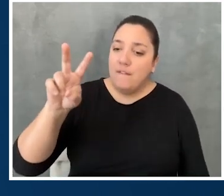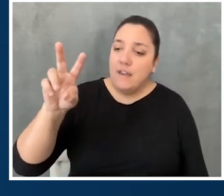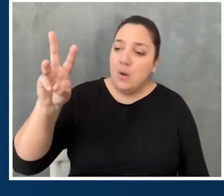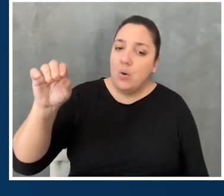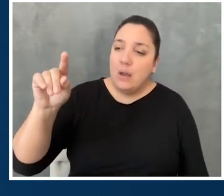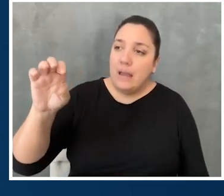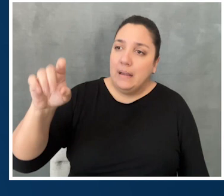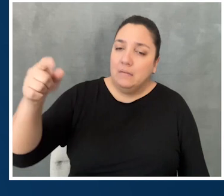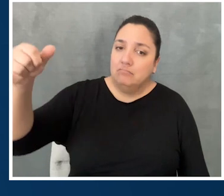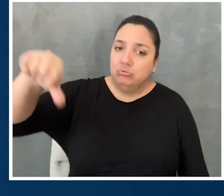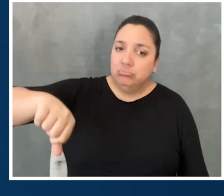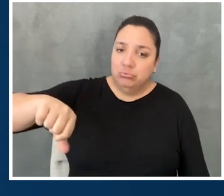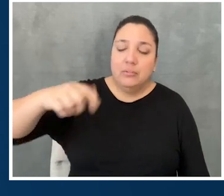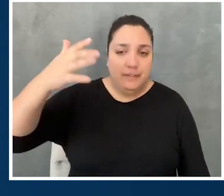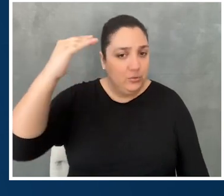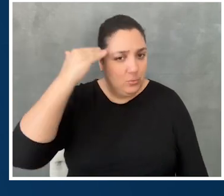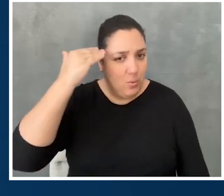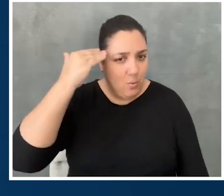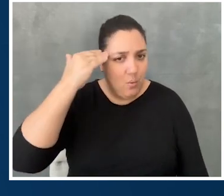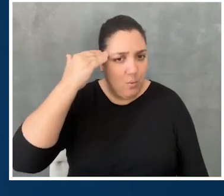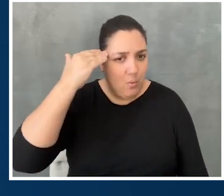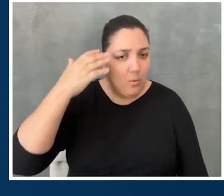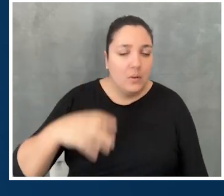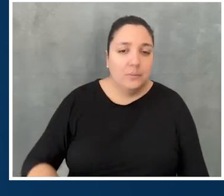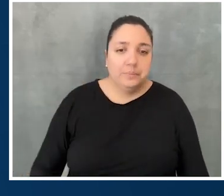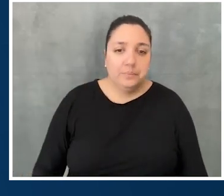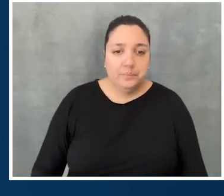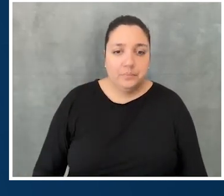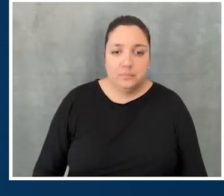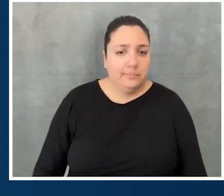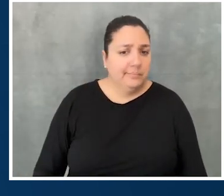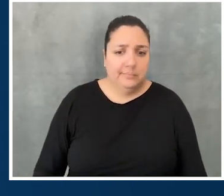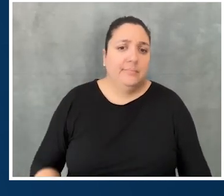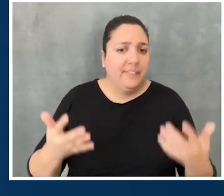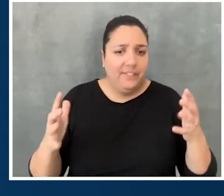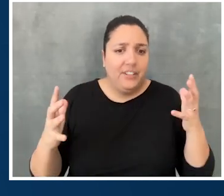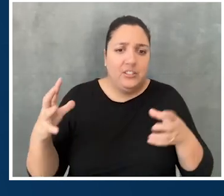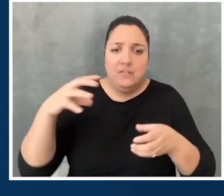So it's very much present in our media, wherever you're looking.